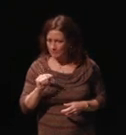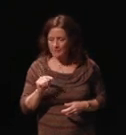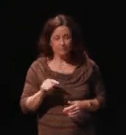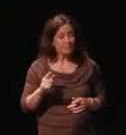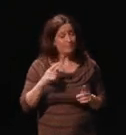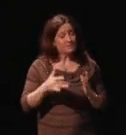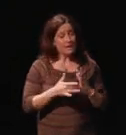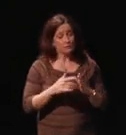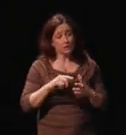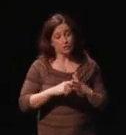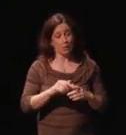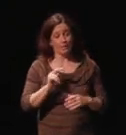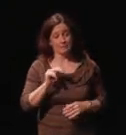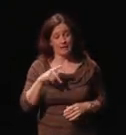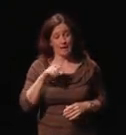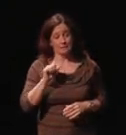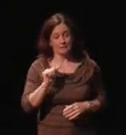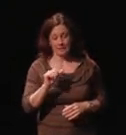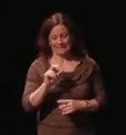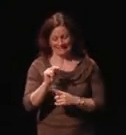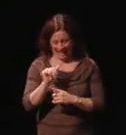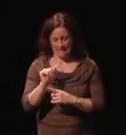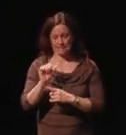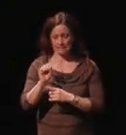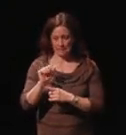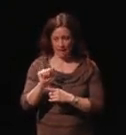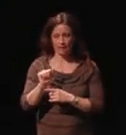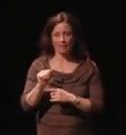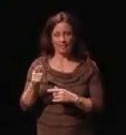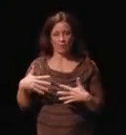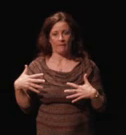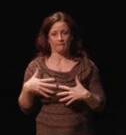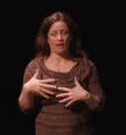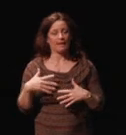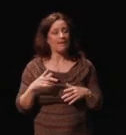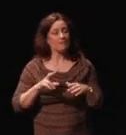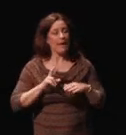who were fearful that astronauts, if the spaceship went out of control into